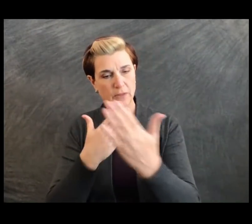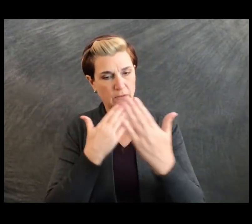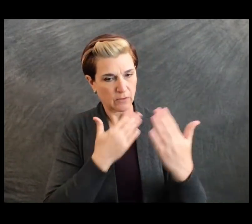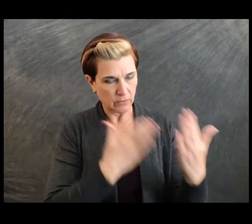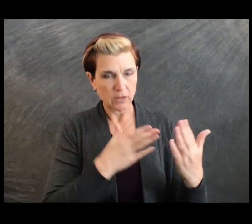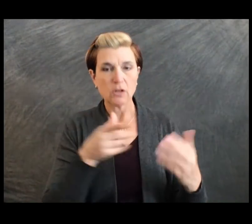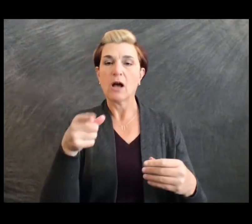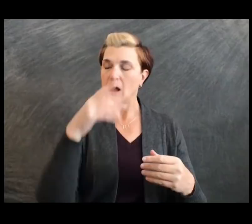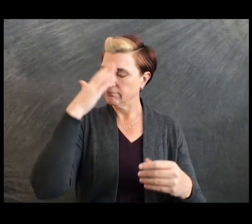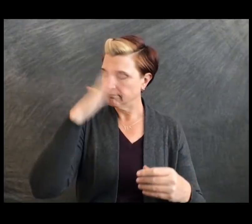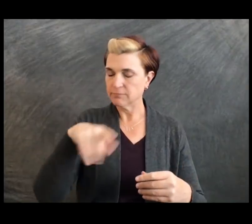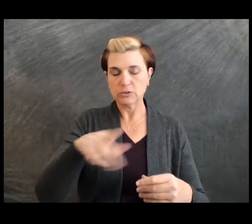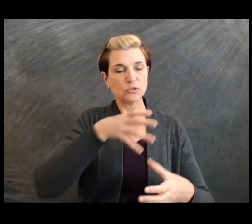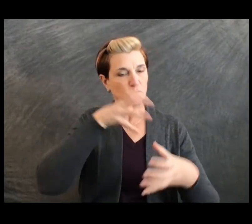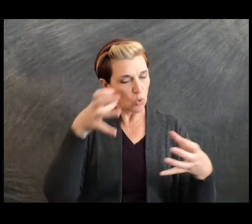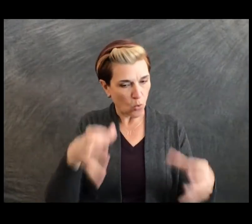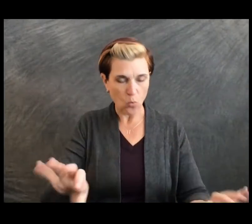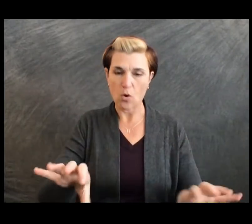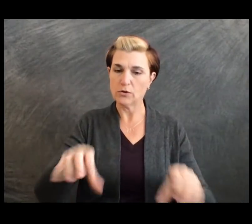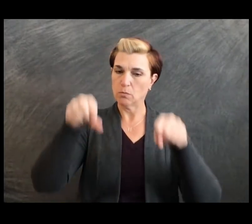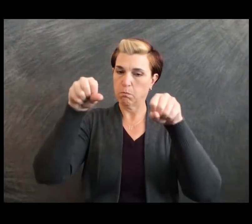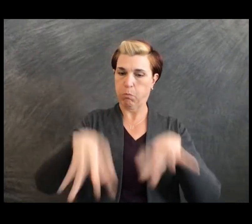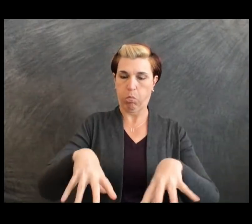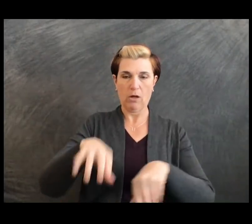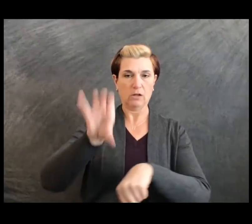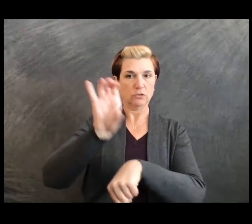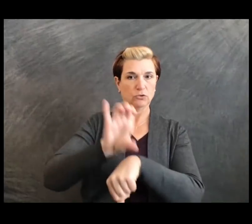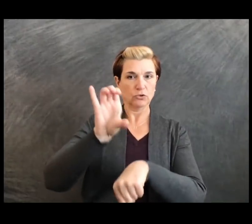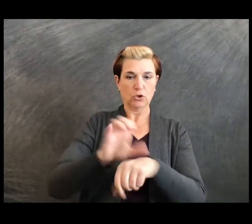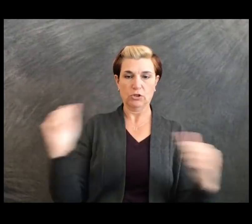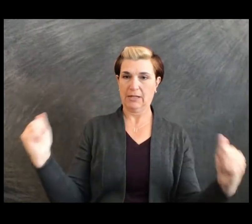online services even while those ministries are continuing to support